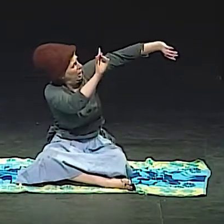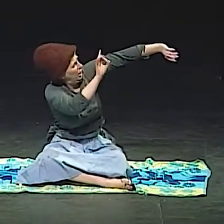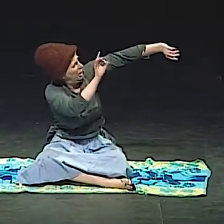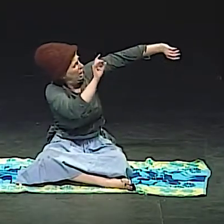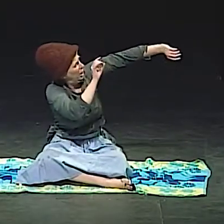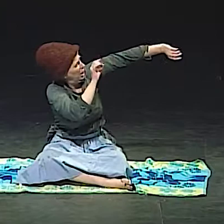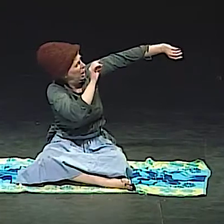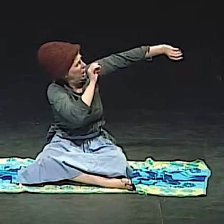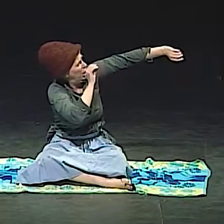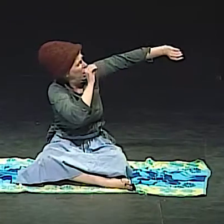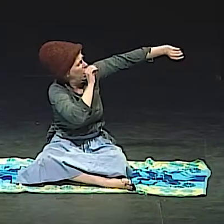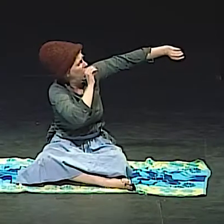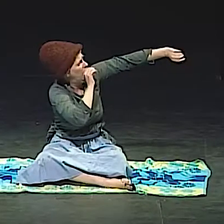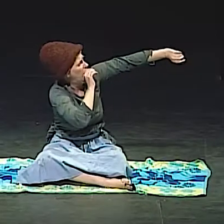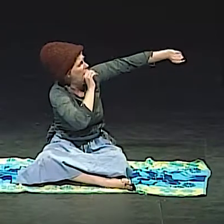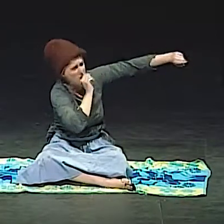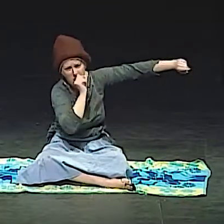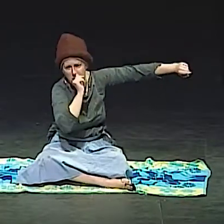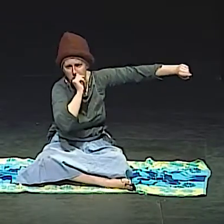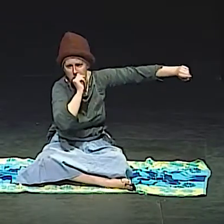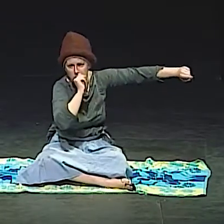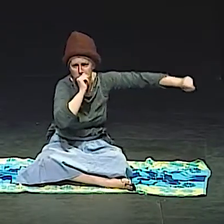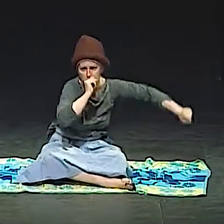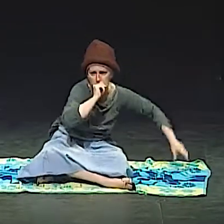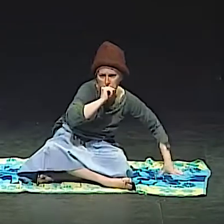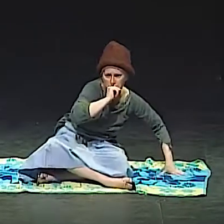3:07.